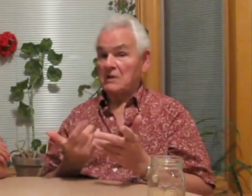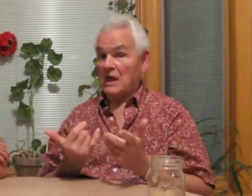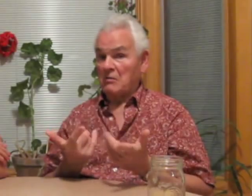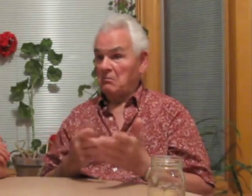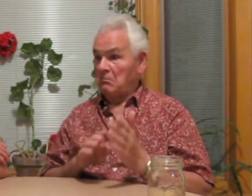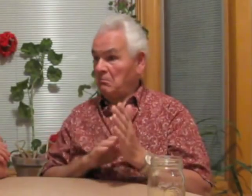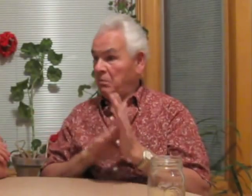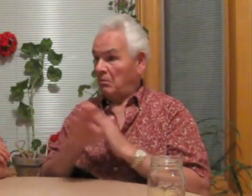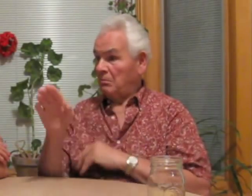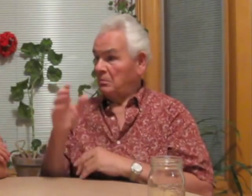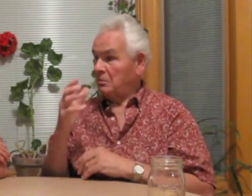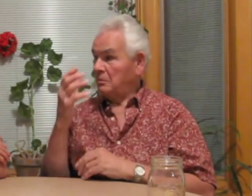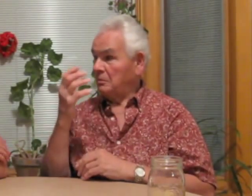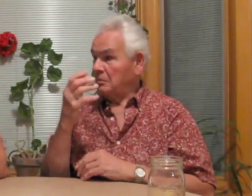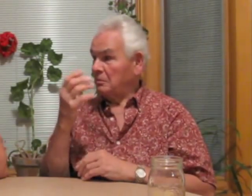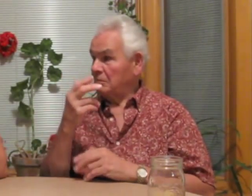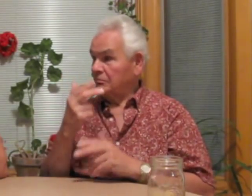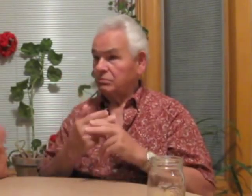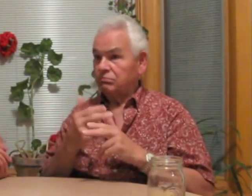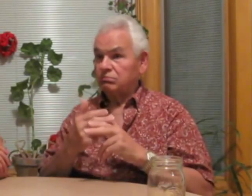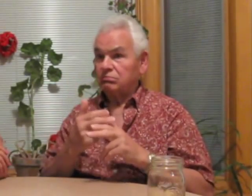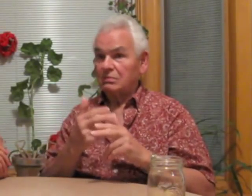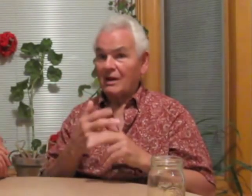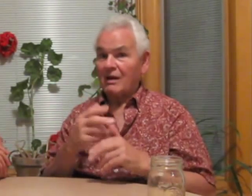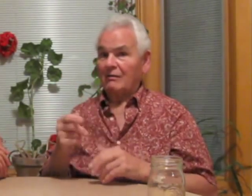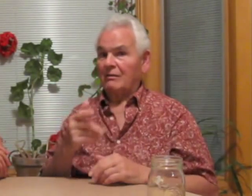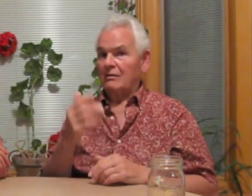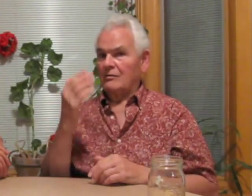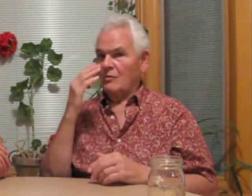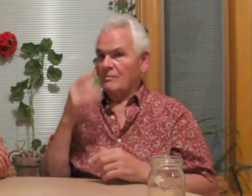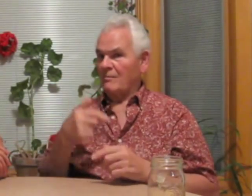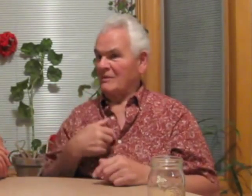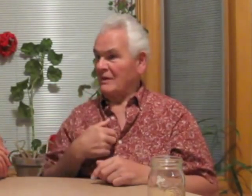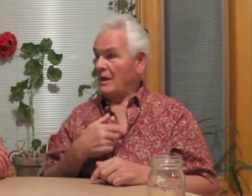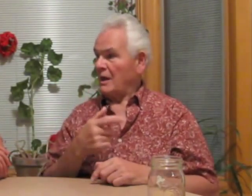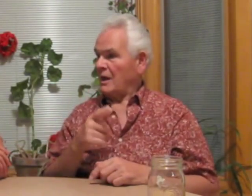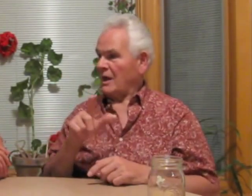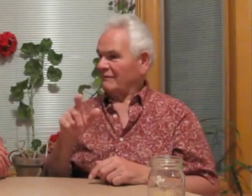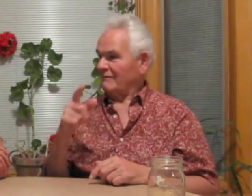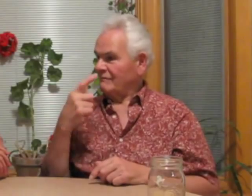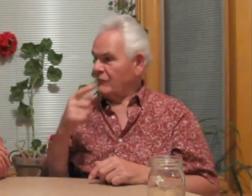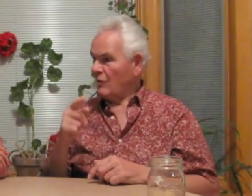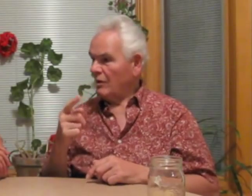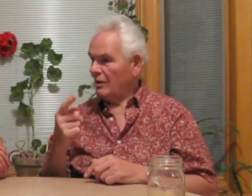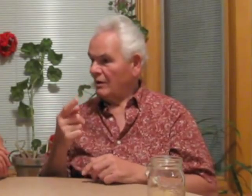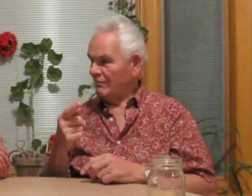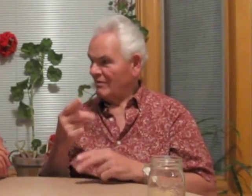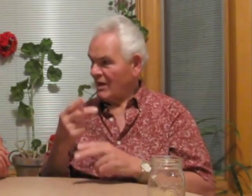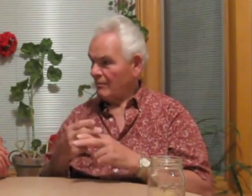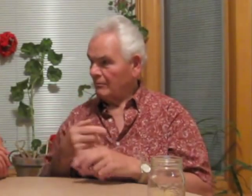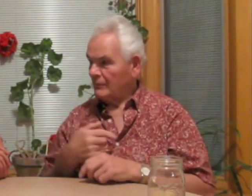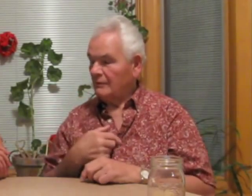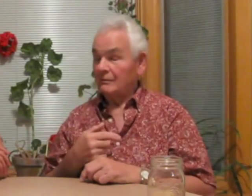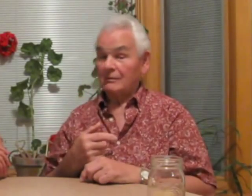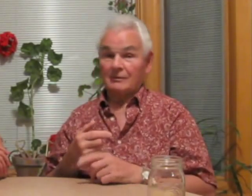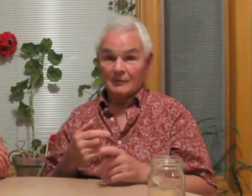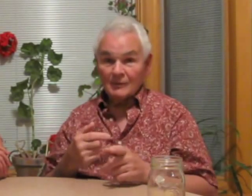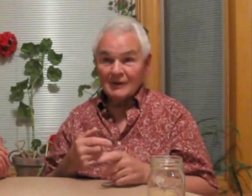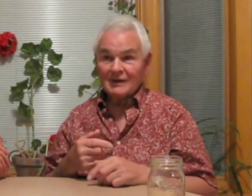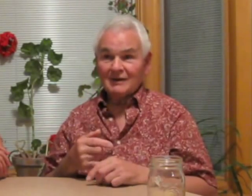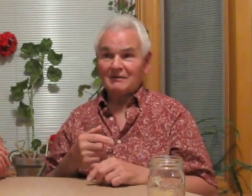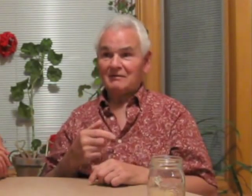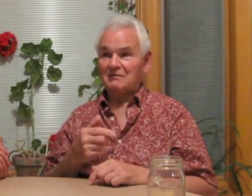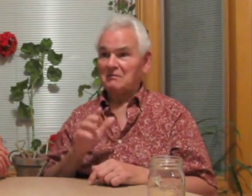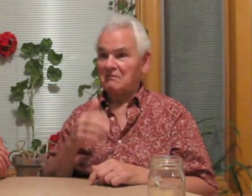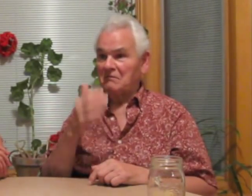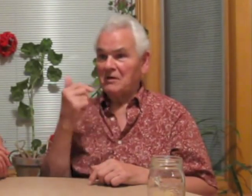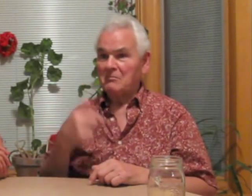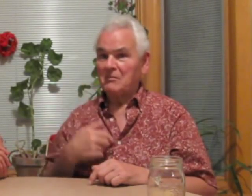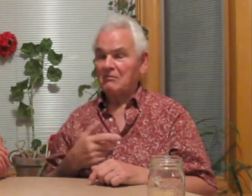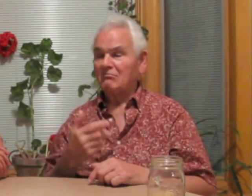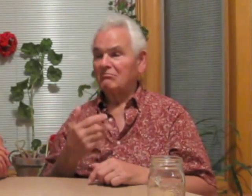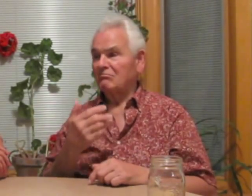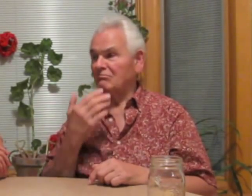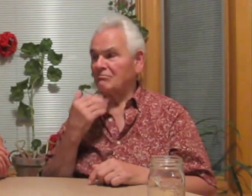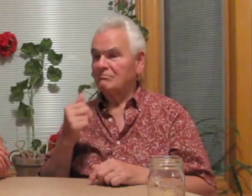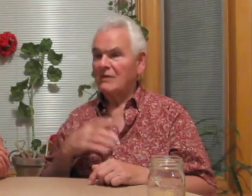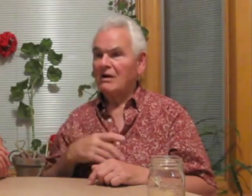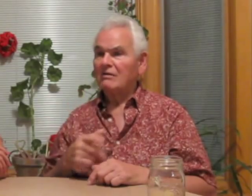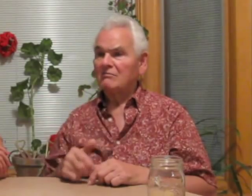Now, his career had skyrocketed that he earned an important reputation. He knows me and has asked for me. He never forgot about me. He is really a kind man.